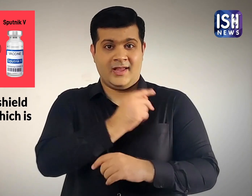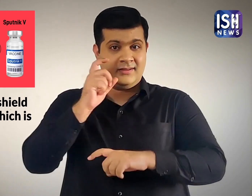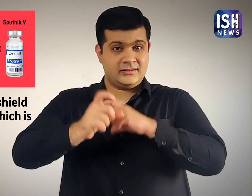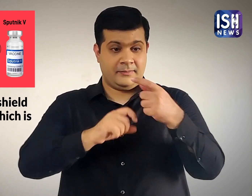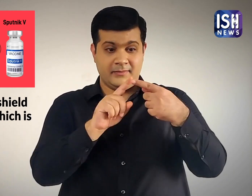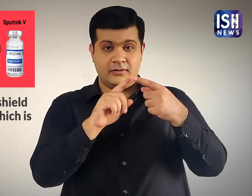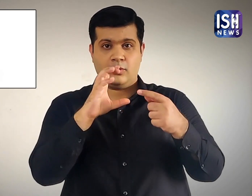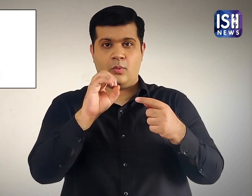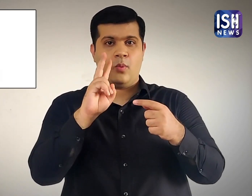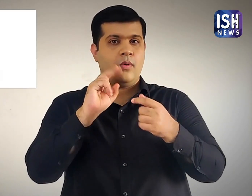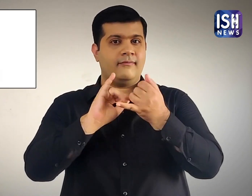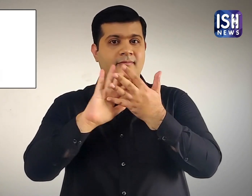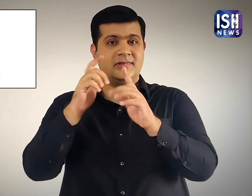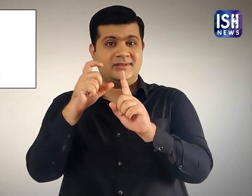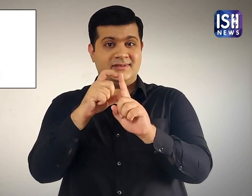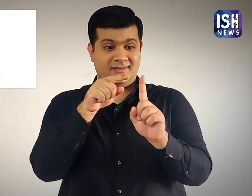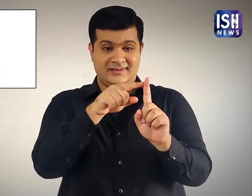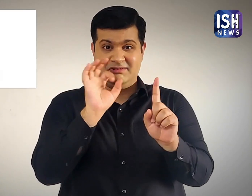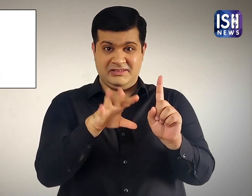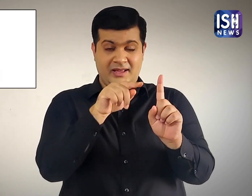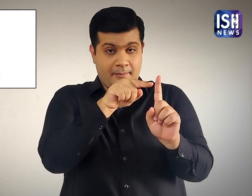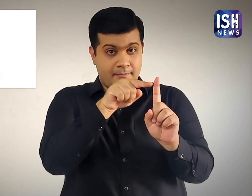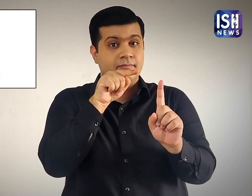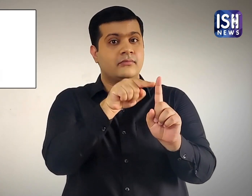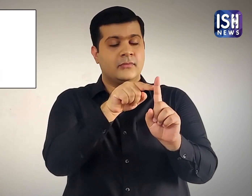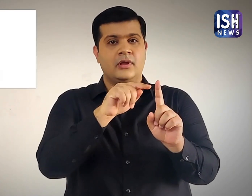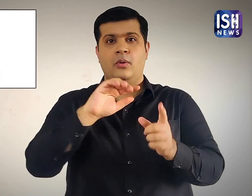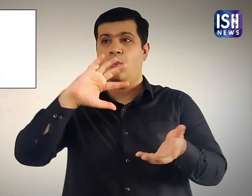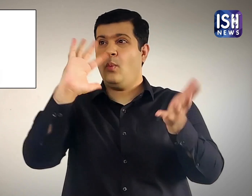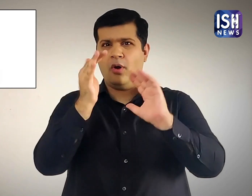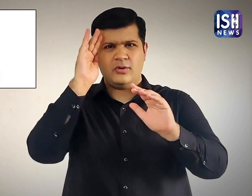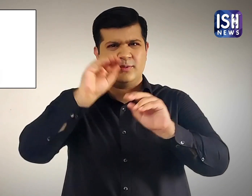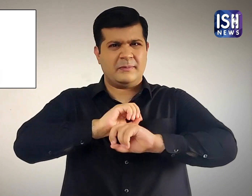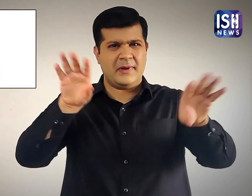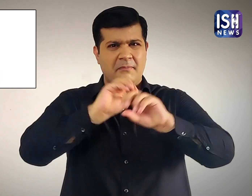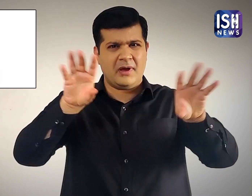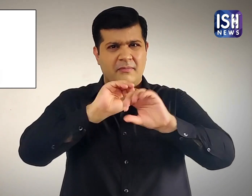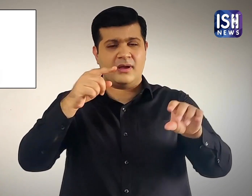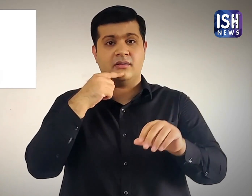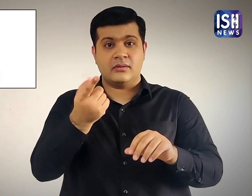Covishield usage has sparked off the most controversies of late,